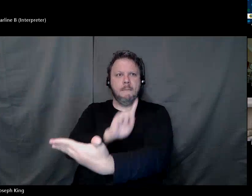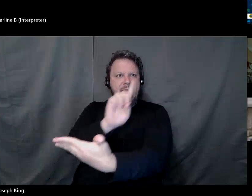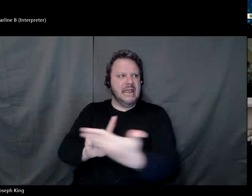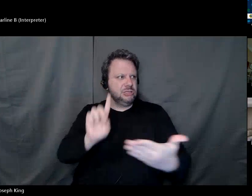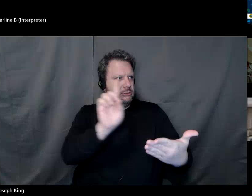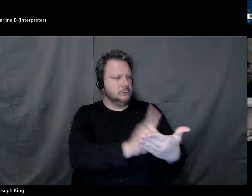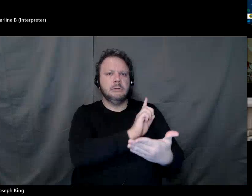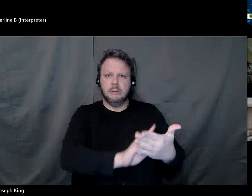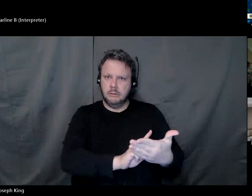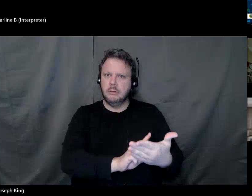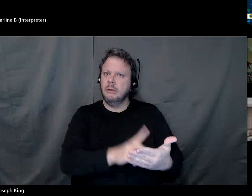We all have funding challenges.